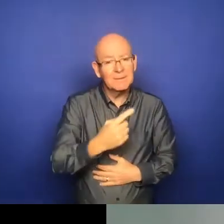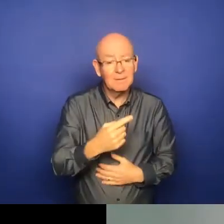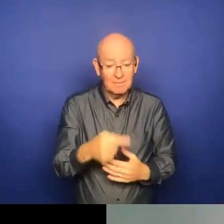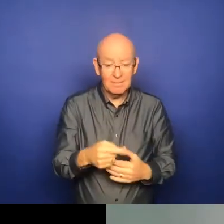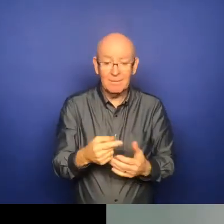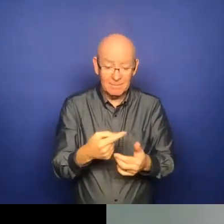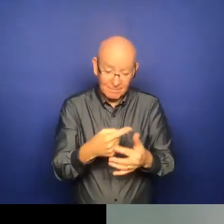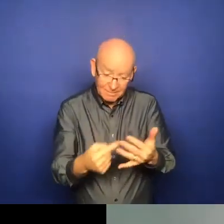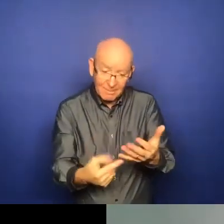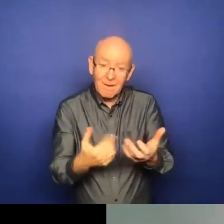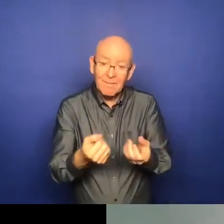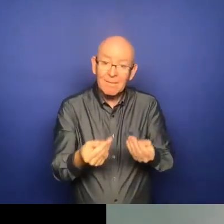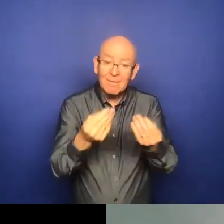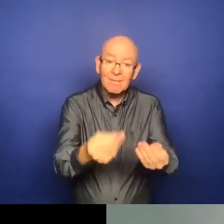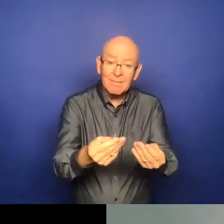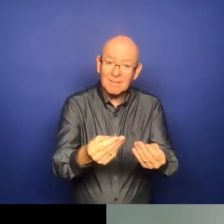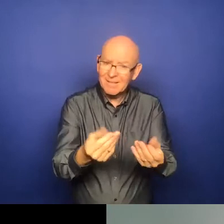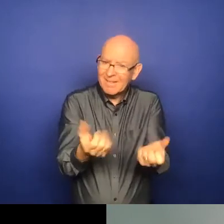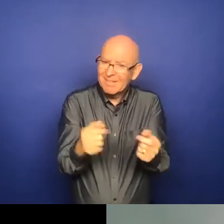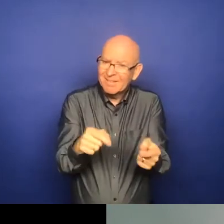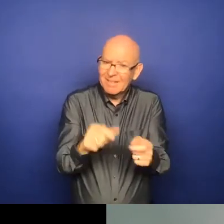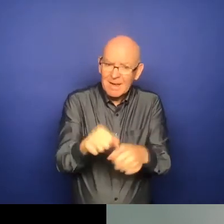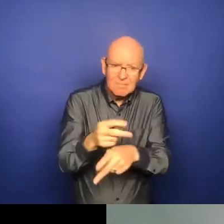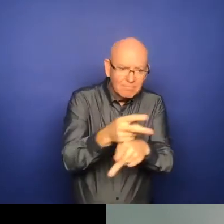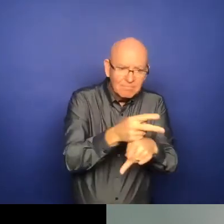affected by other of these kinds ever incidents in the future. But if